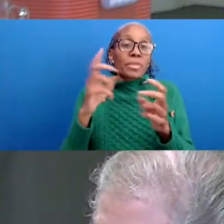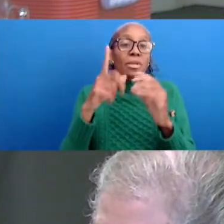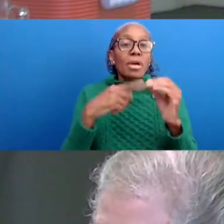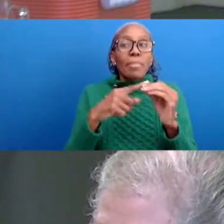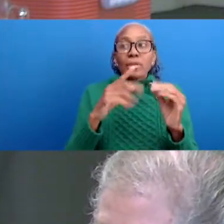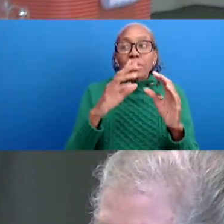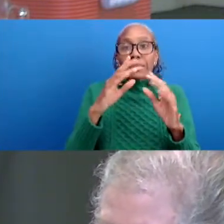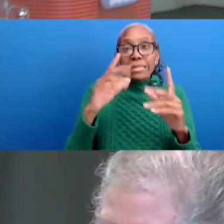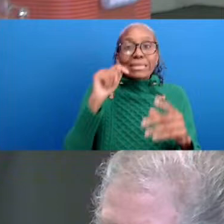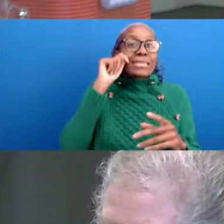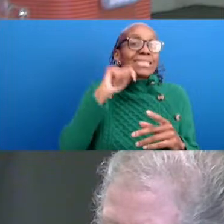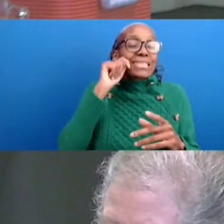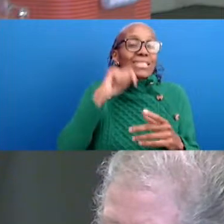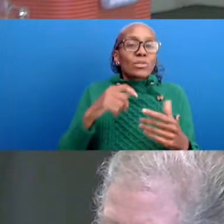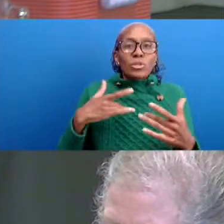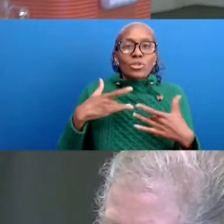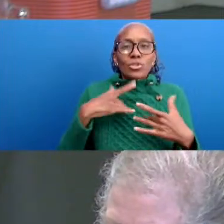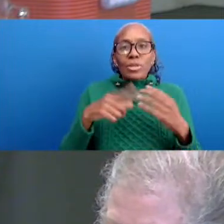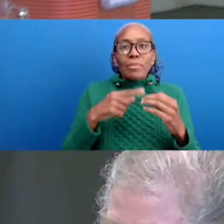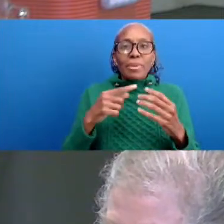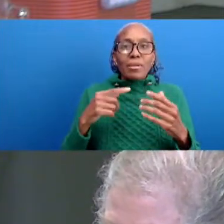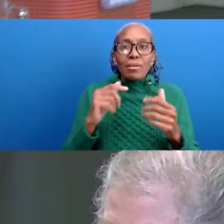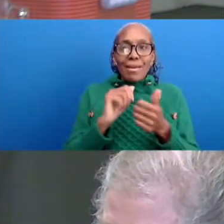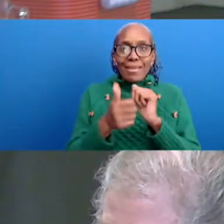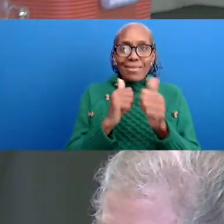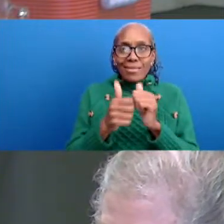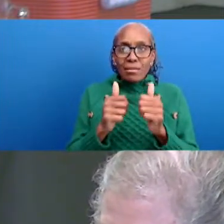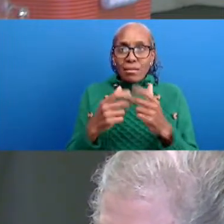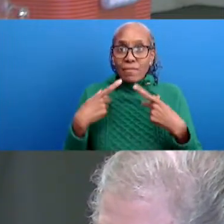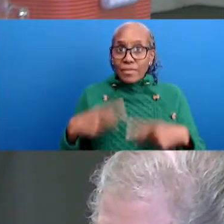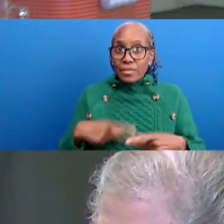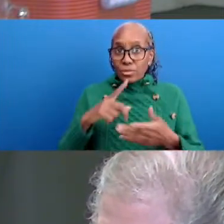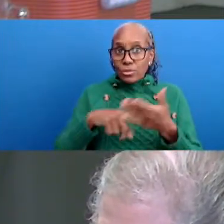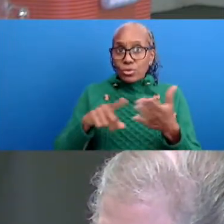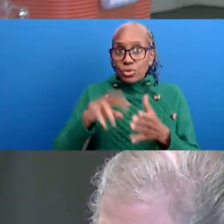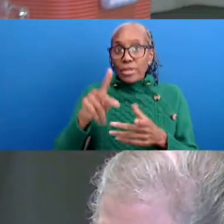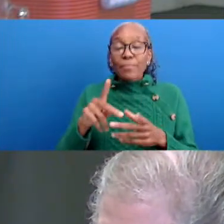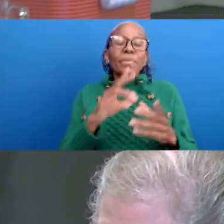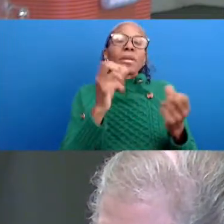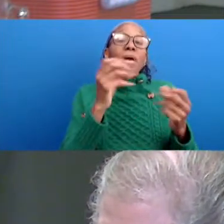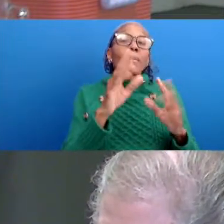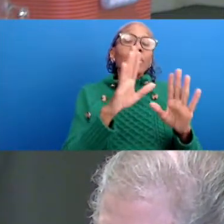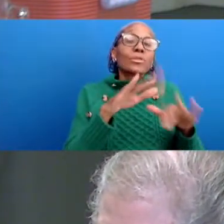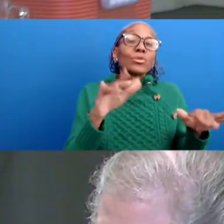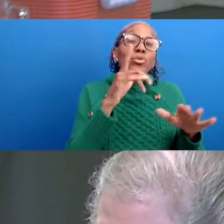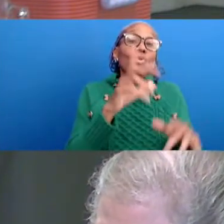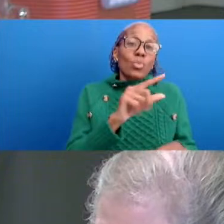WHEN TEENAGERS WERE CONCERNED ABOUT GETTING ATHLETIC